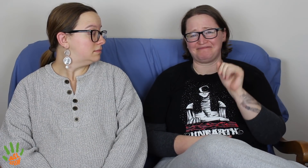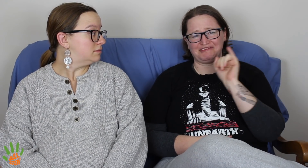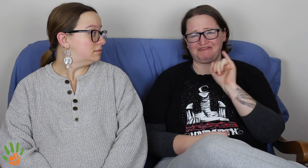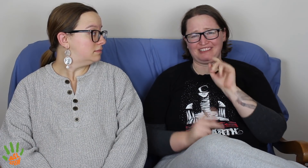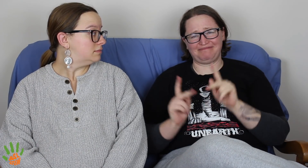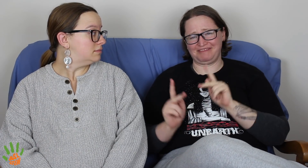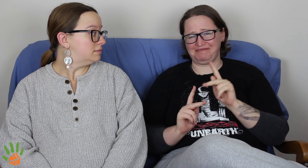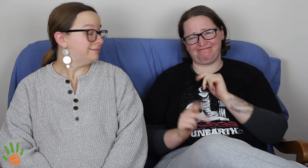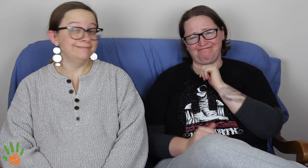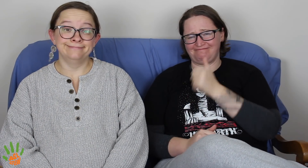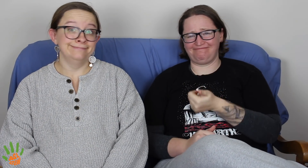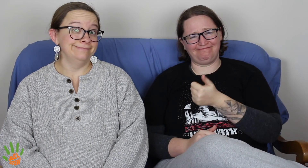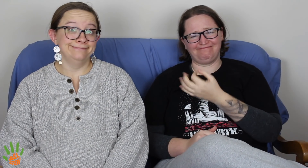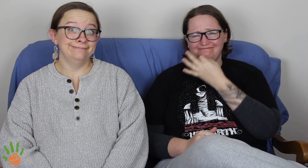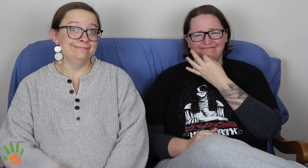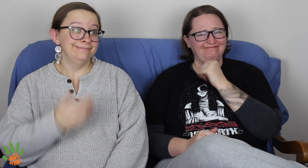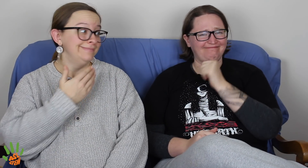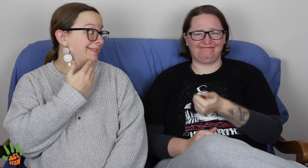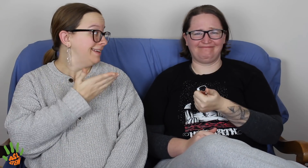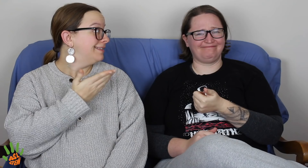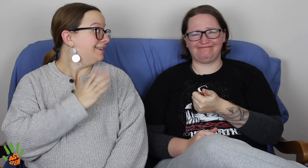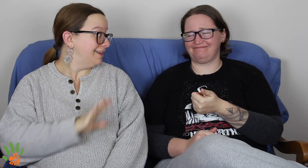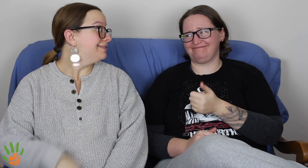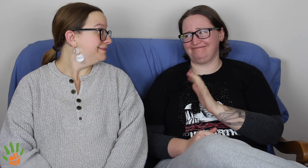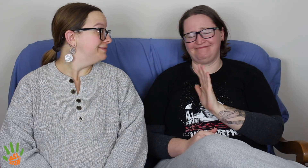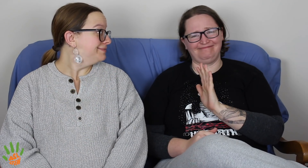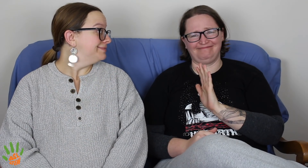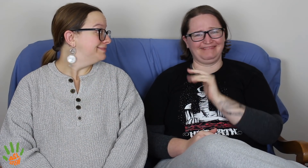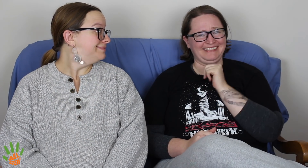Now, the two of us are not insurance people. We're not experts on this.